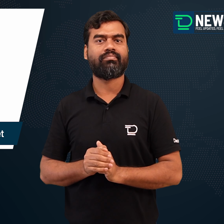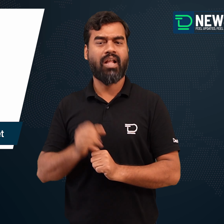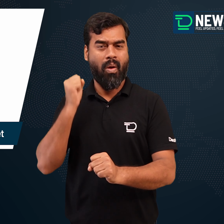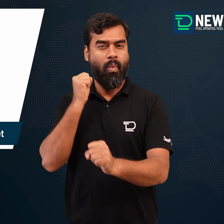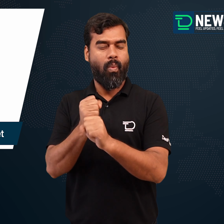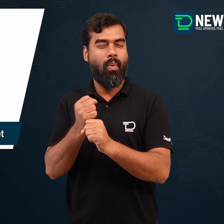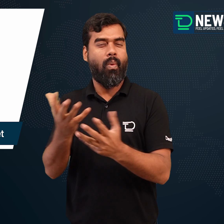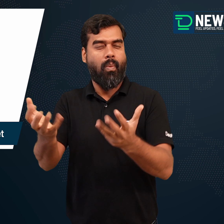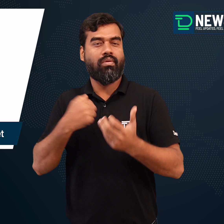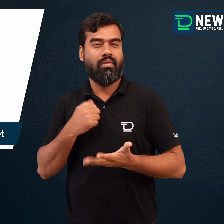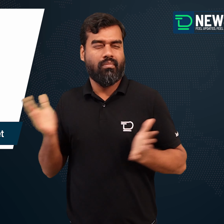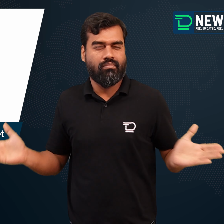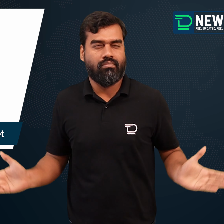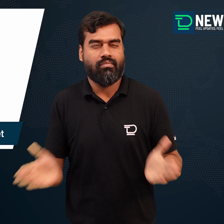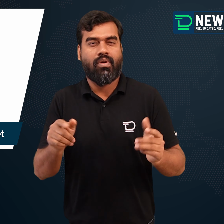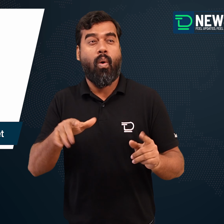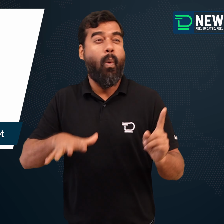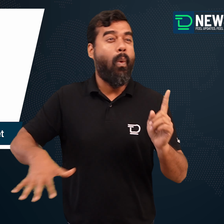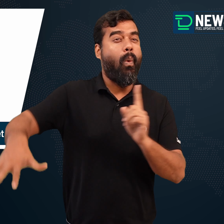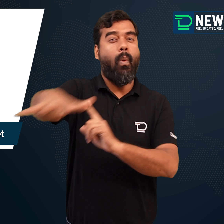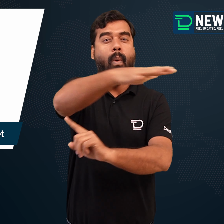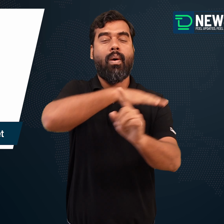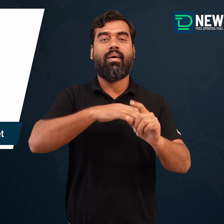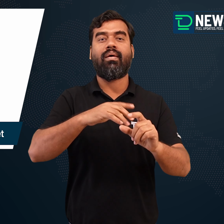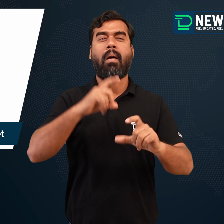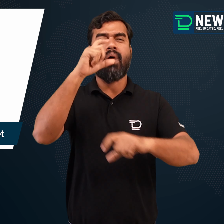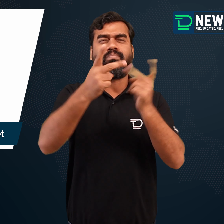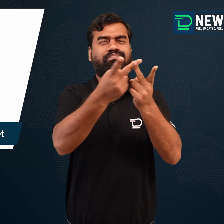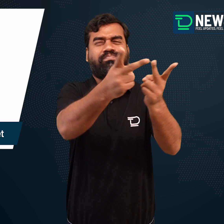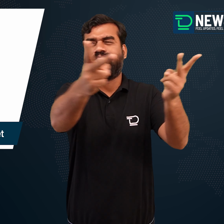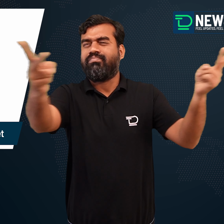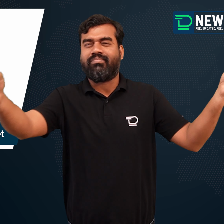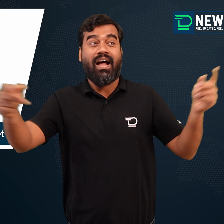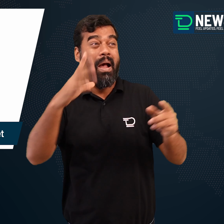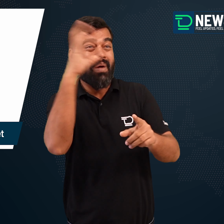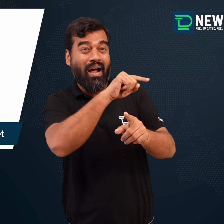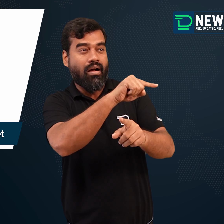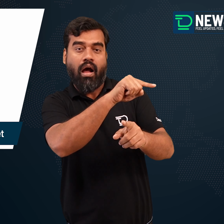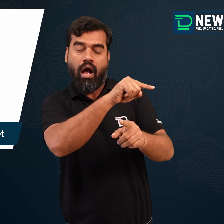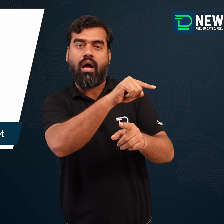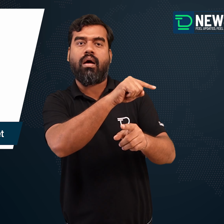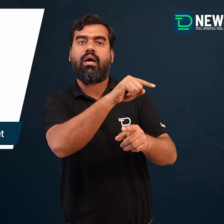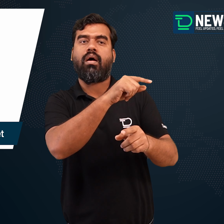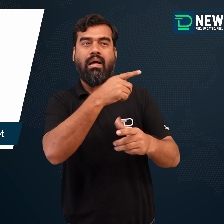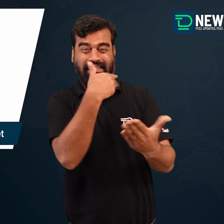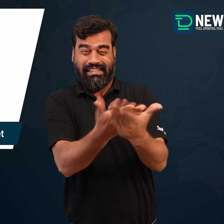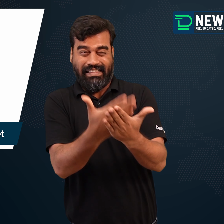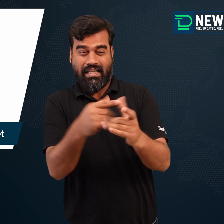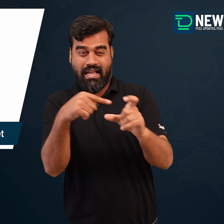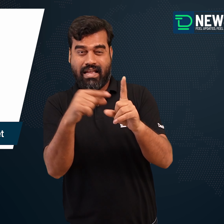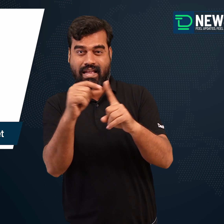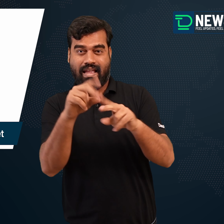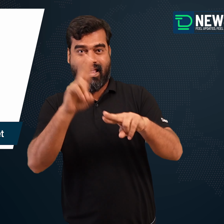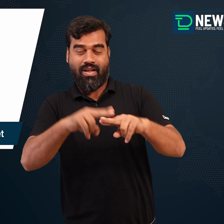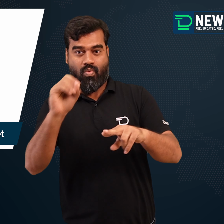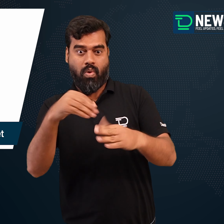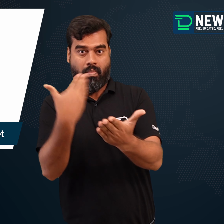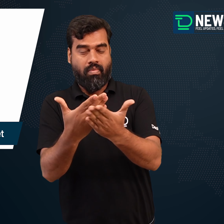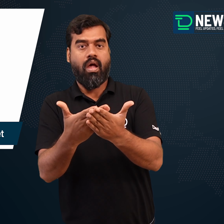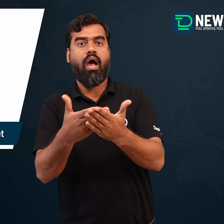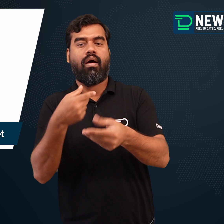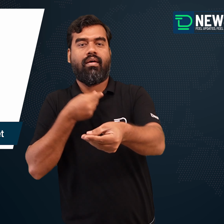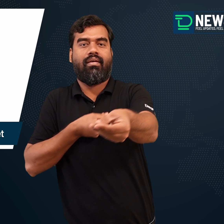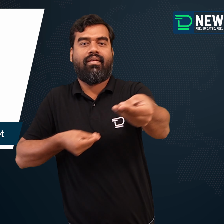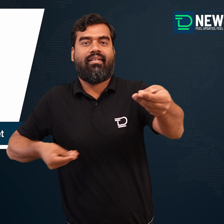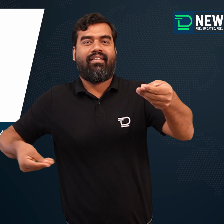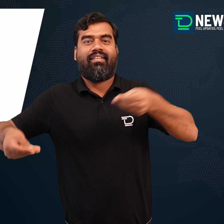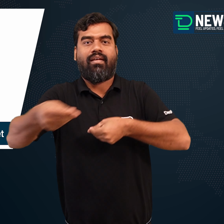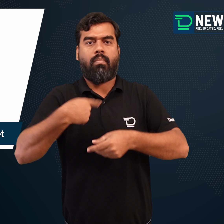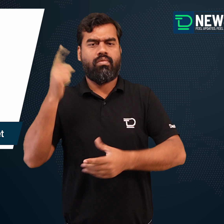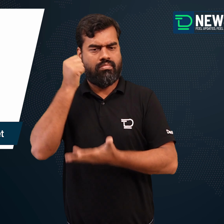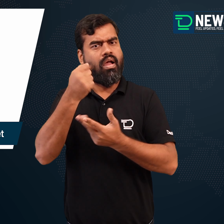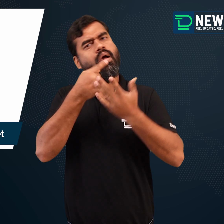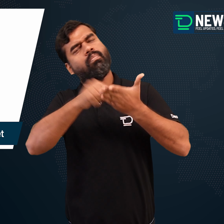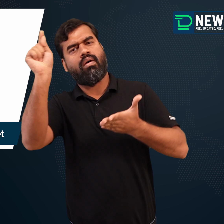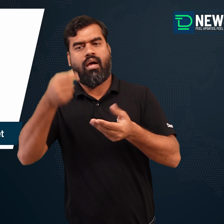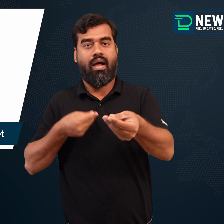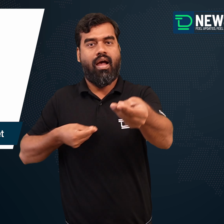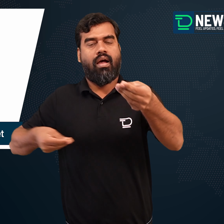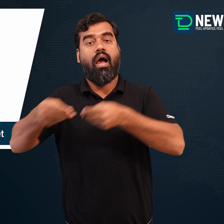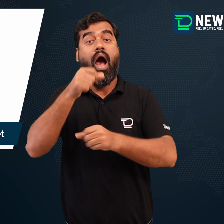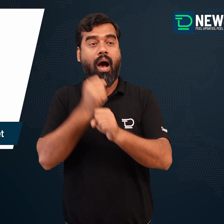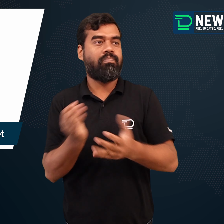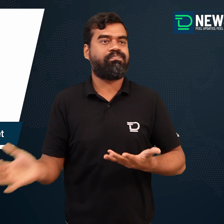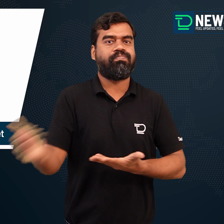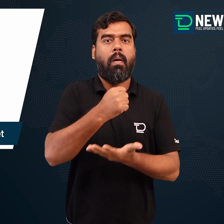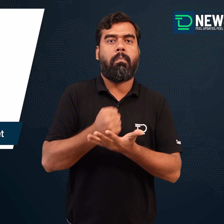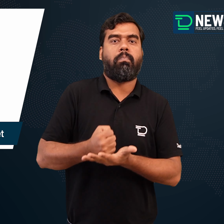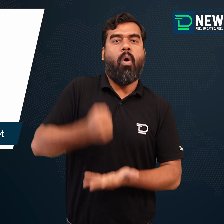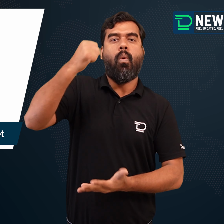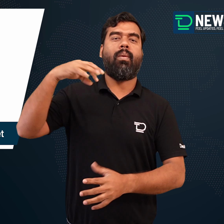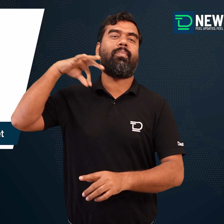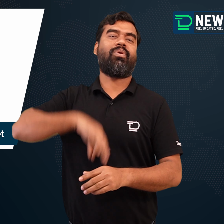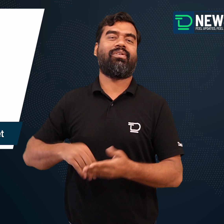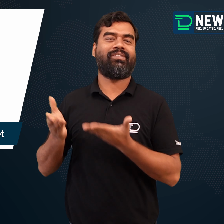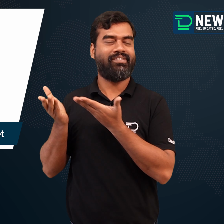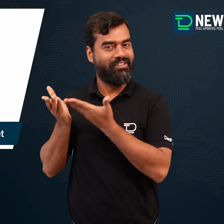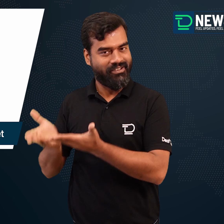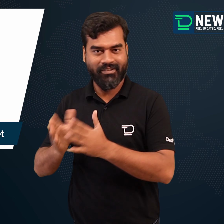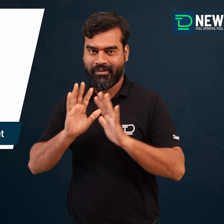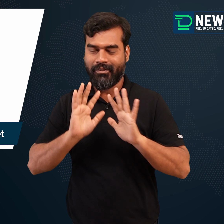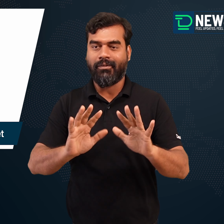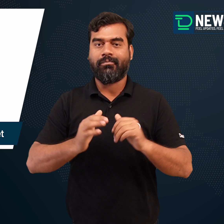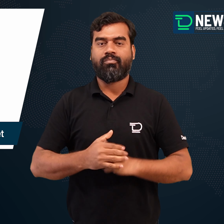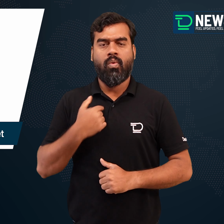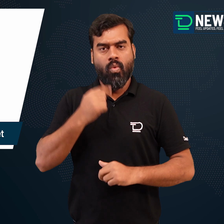This will be a benefit for the government to get more funds.